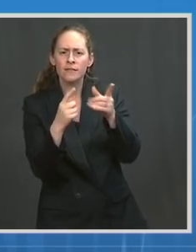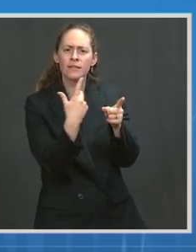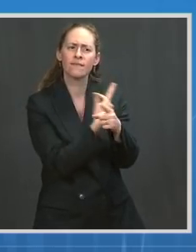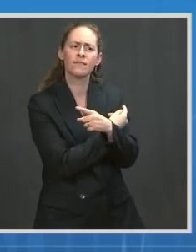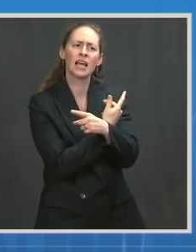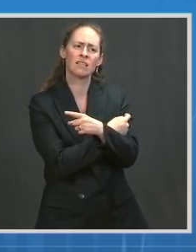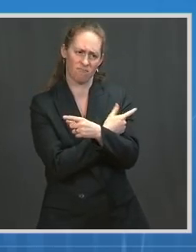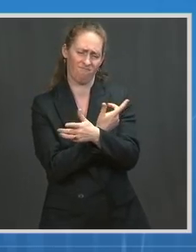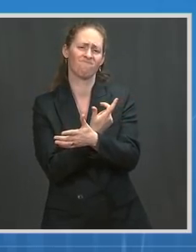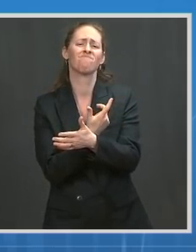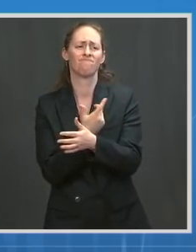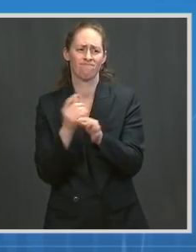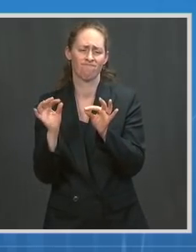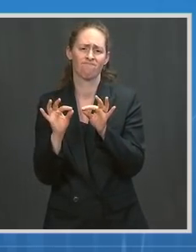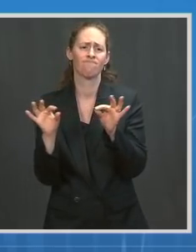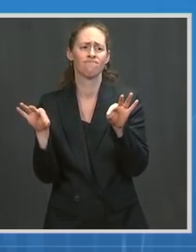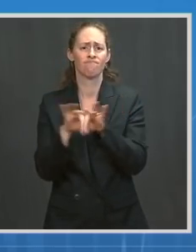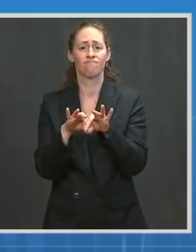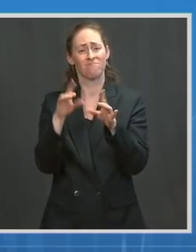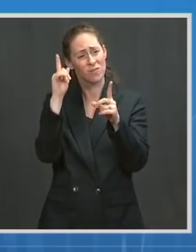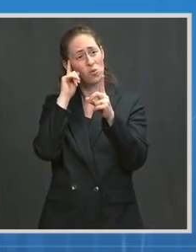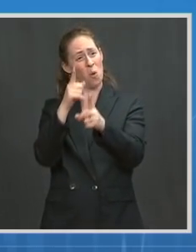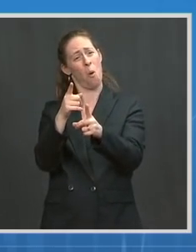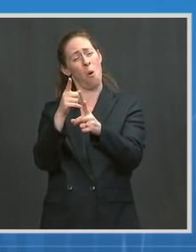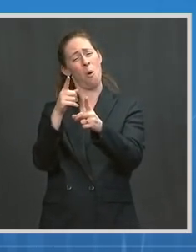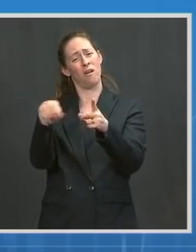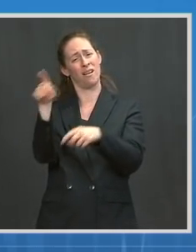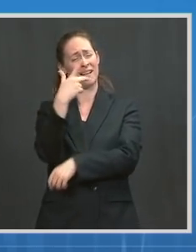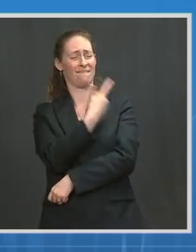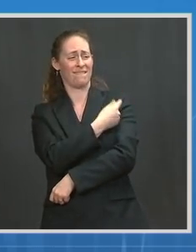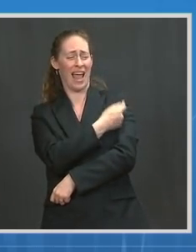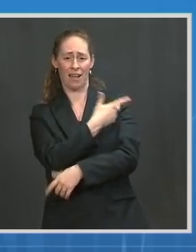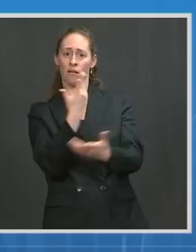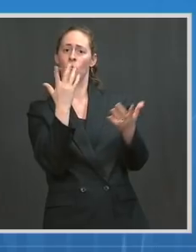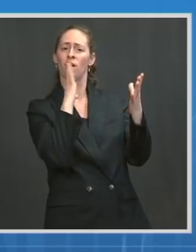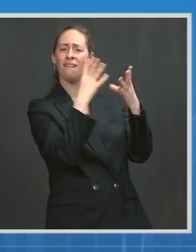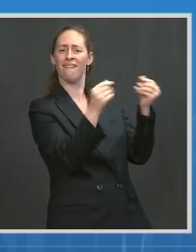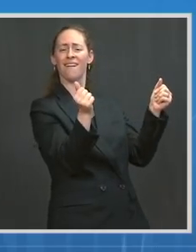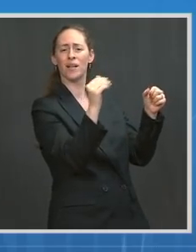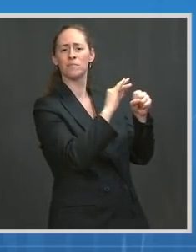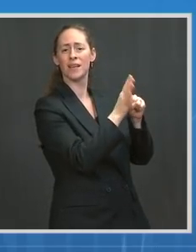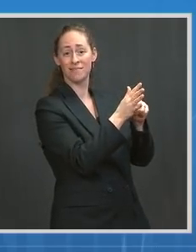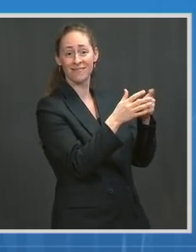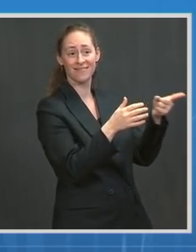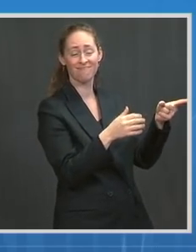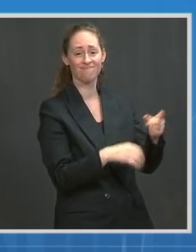And finally, I want to provide you an update regarding CDC's guidance for fully vaccinated people.